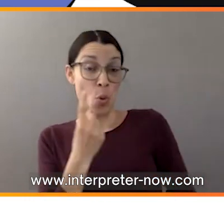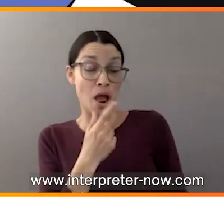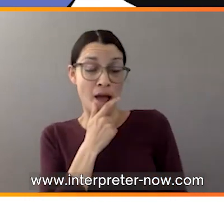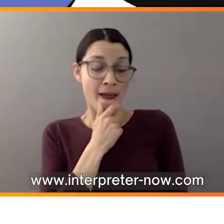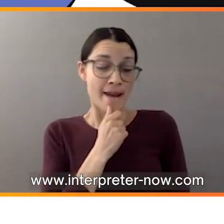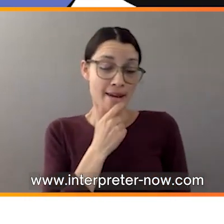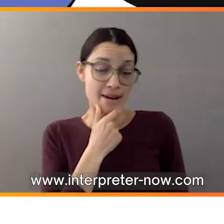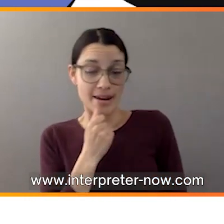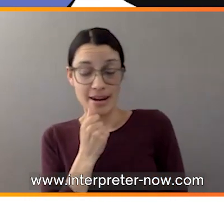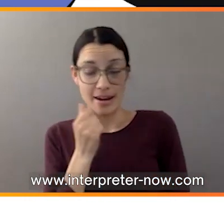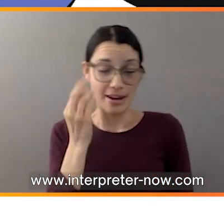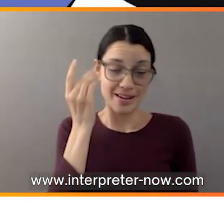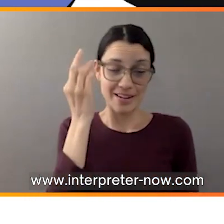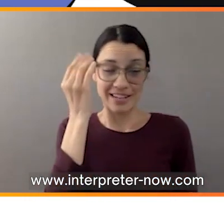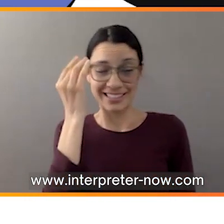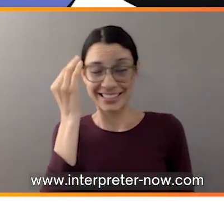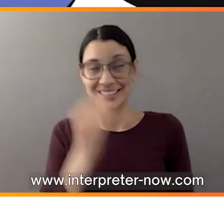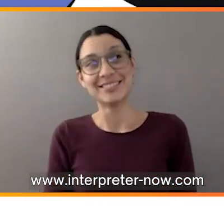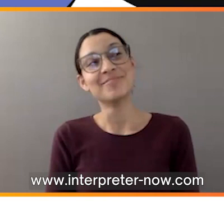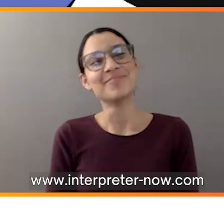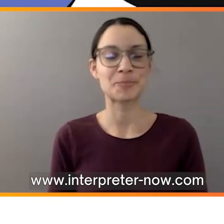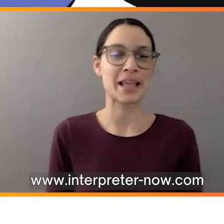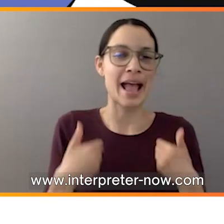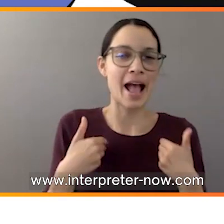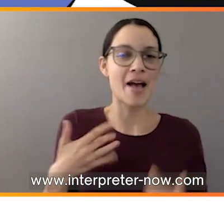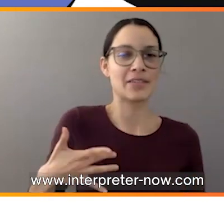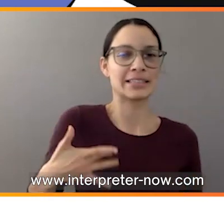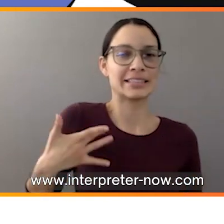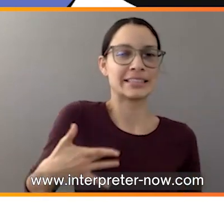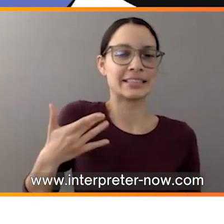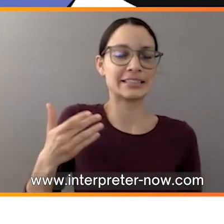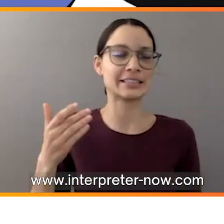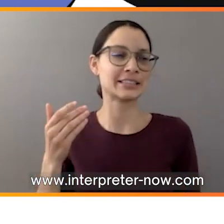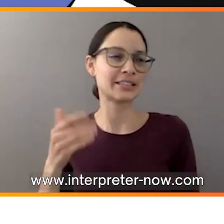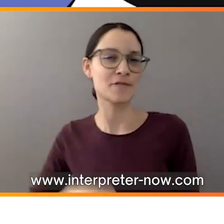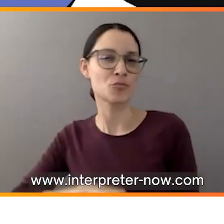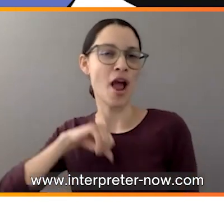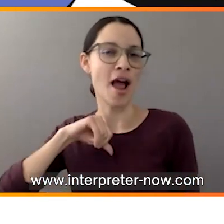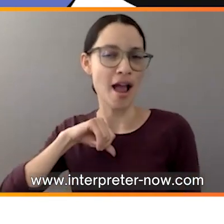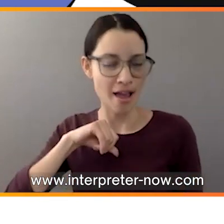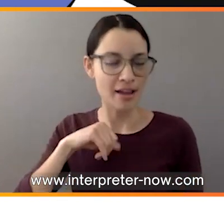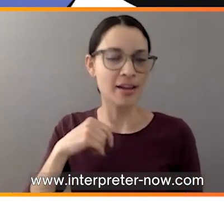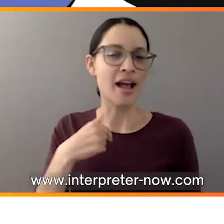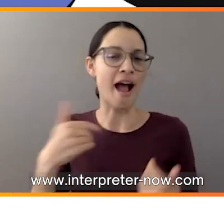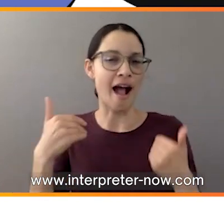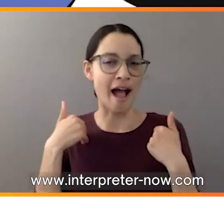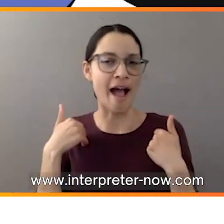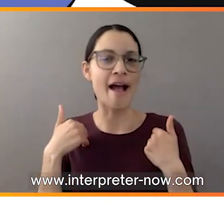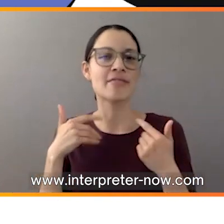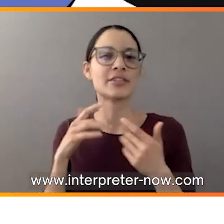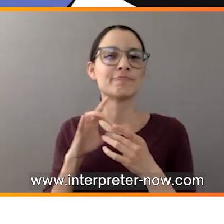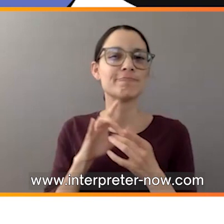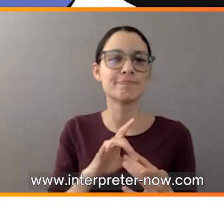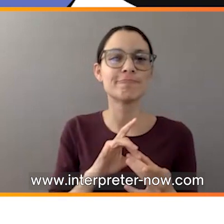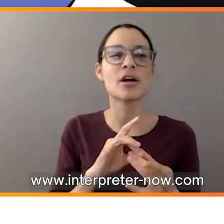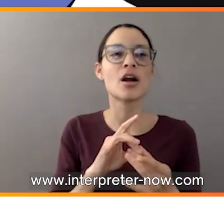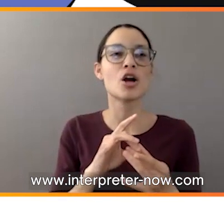Oh, there's a sense of pride I have of pulling off something that people said